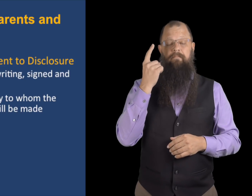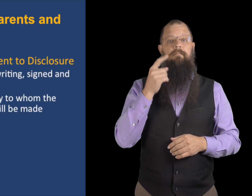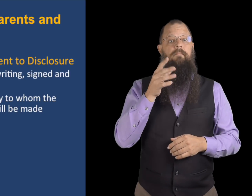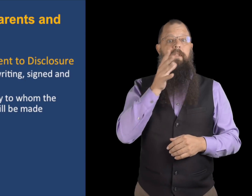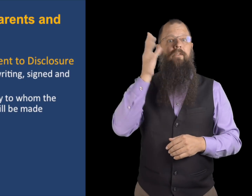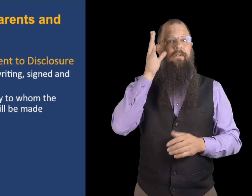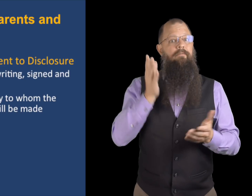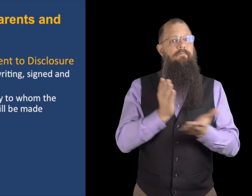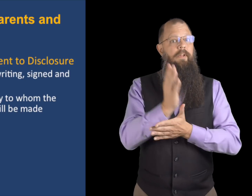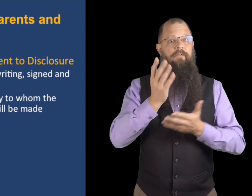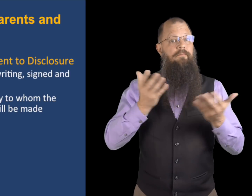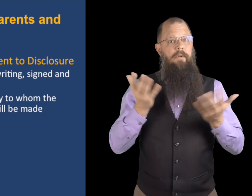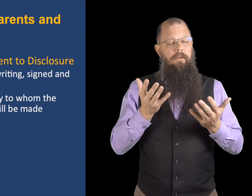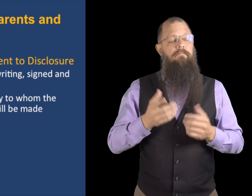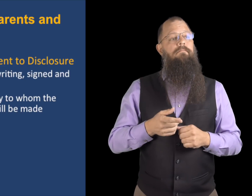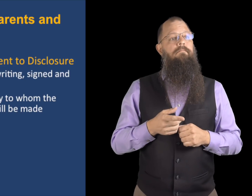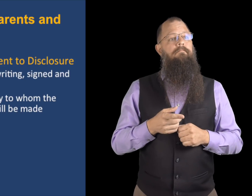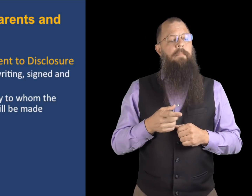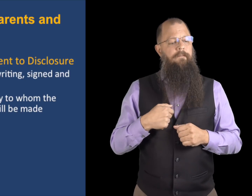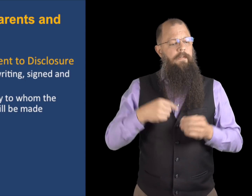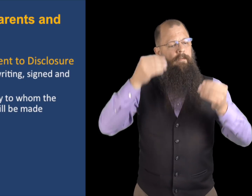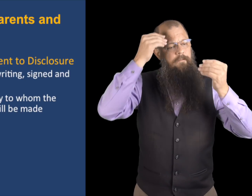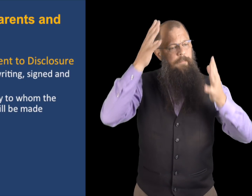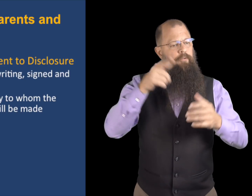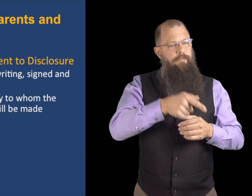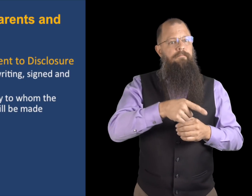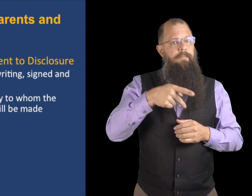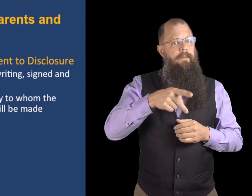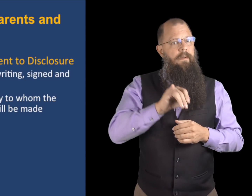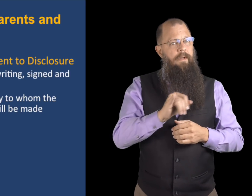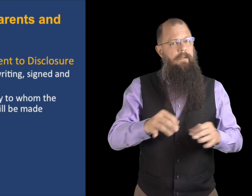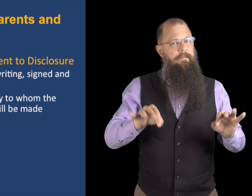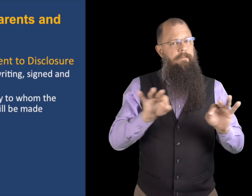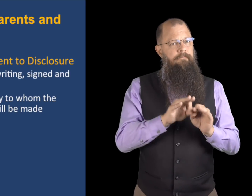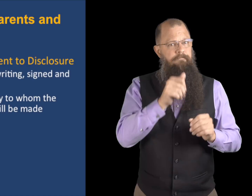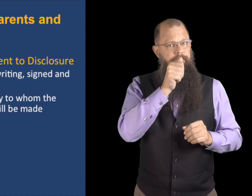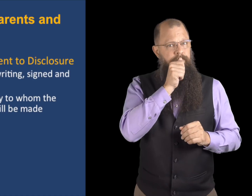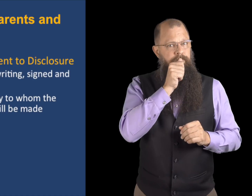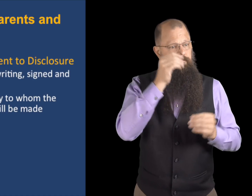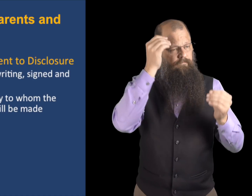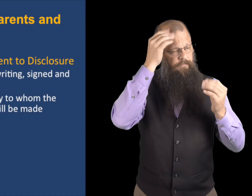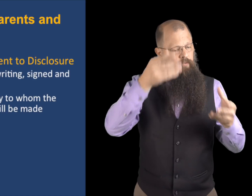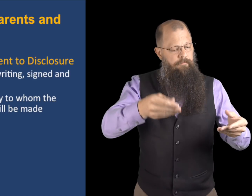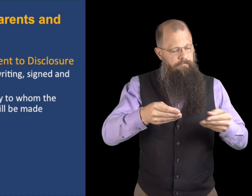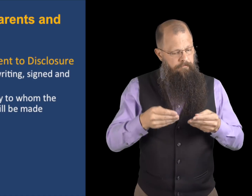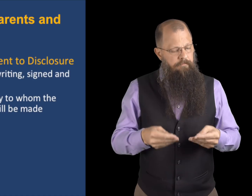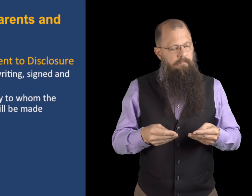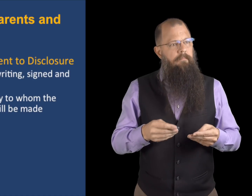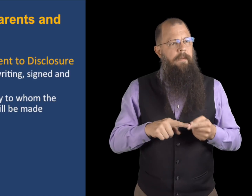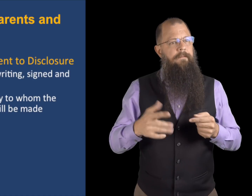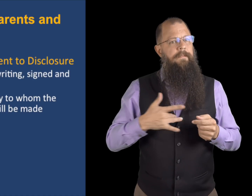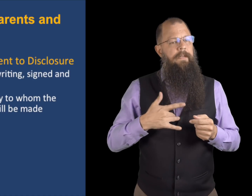Another right includes a parental right to consent to disclosure. If they feel